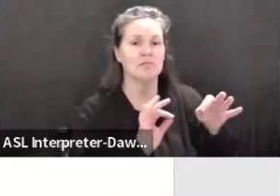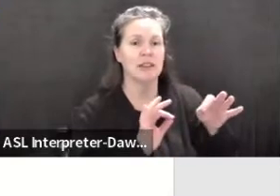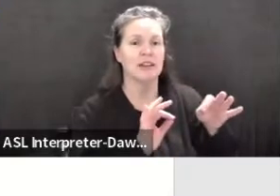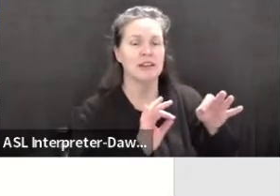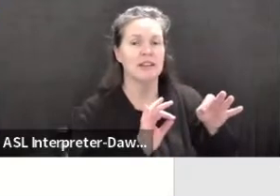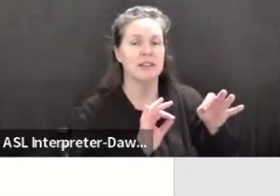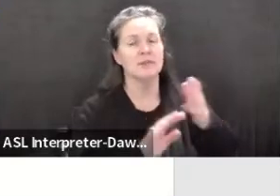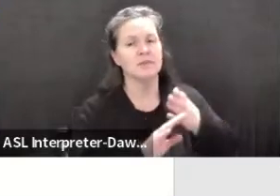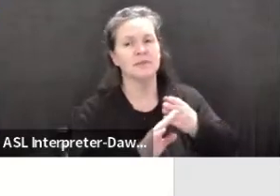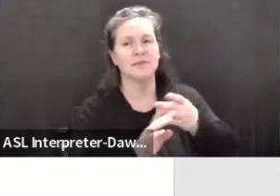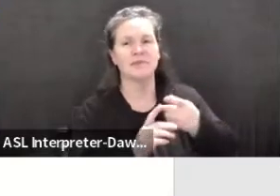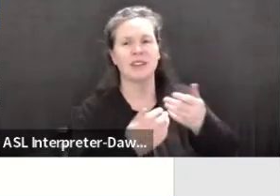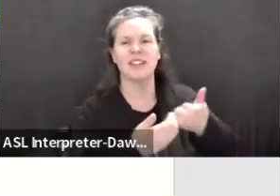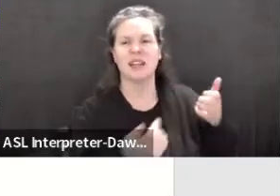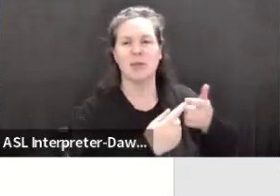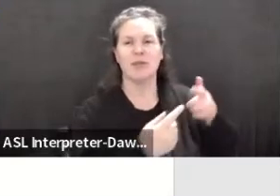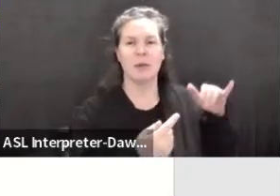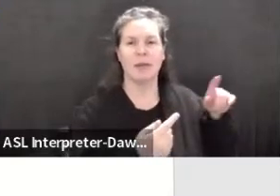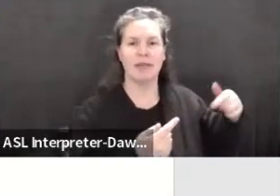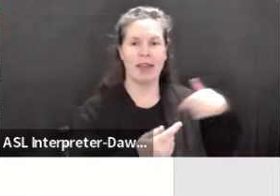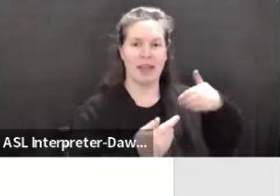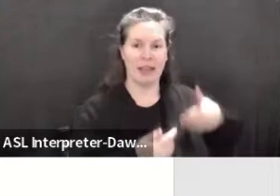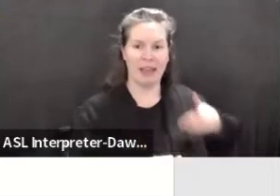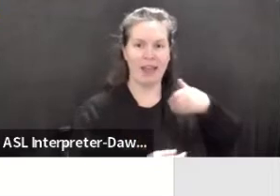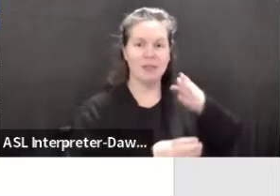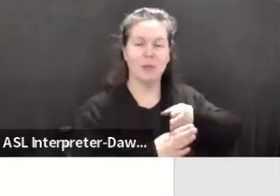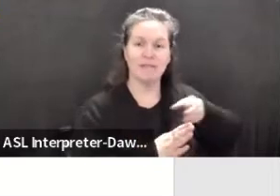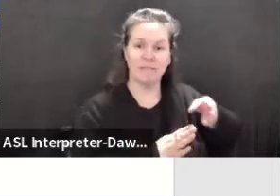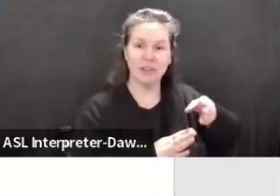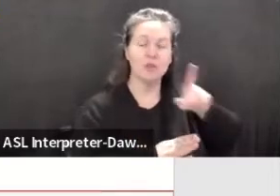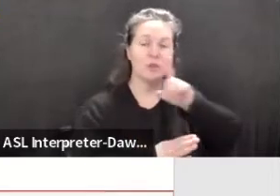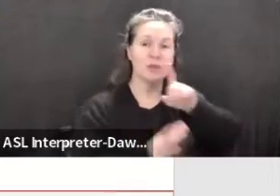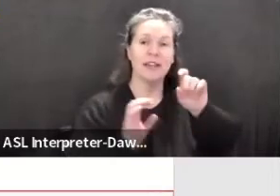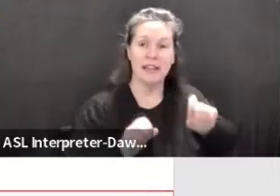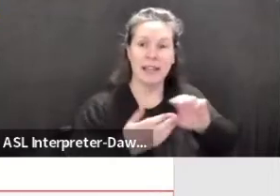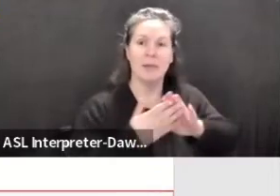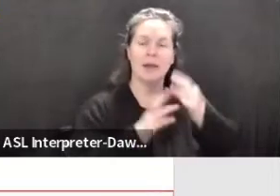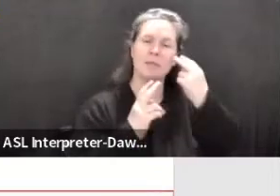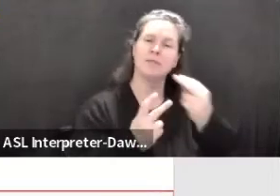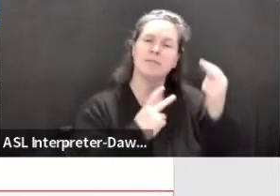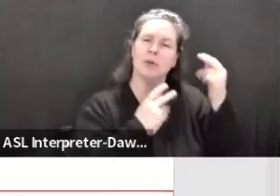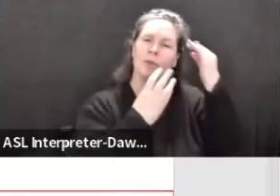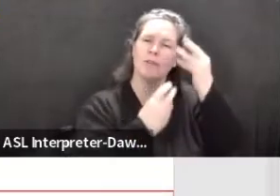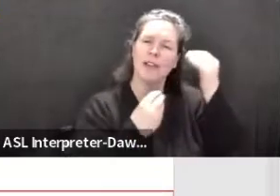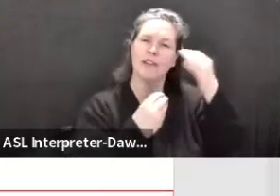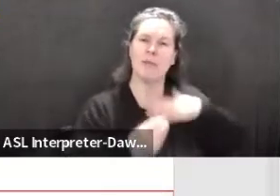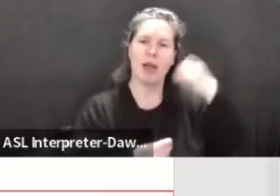as a professional, it's really so that I can be reflective of my thoughts and my attitudes and my beliefs